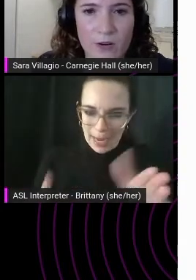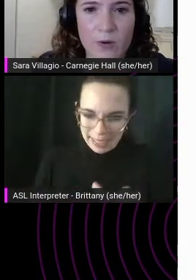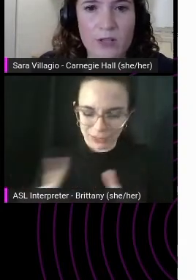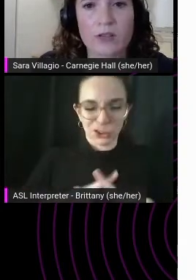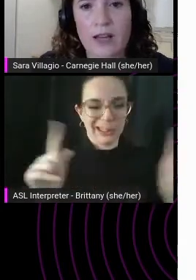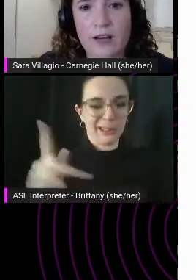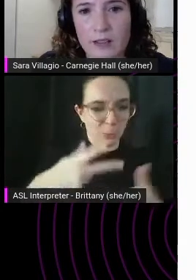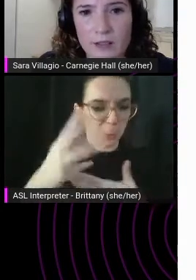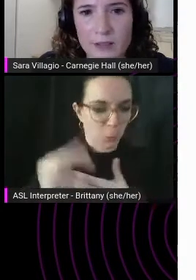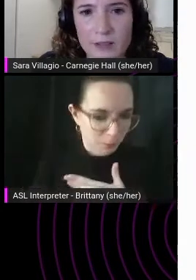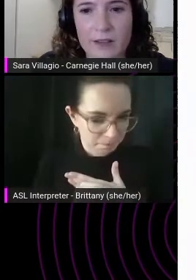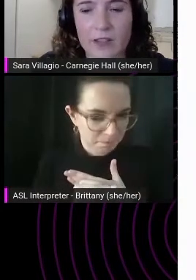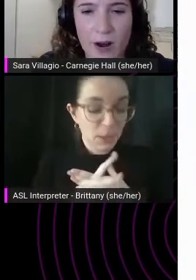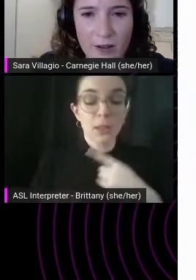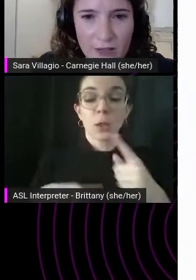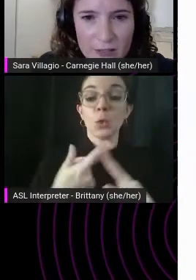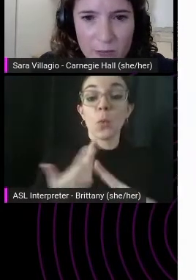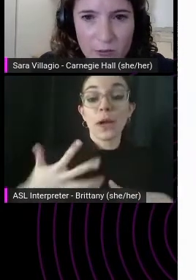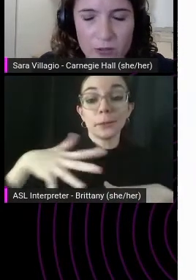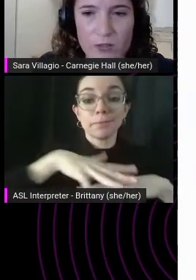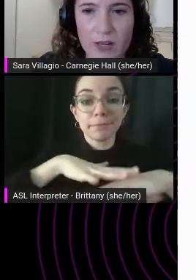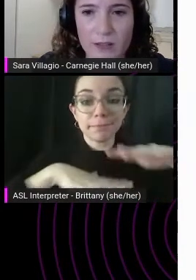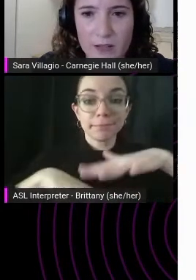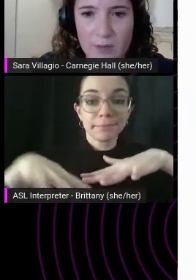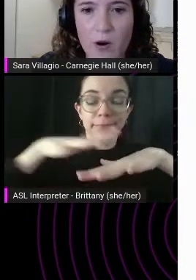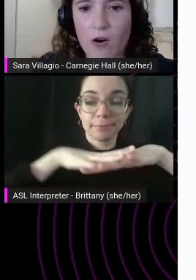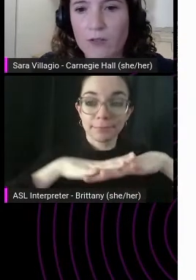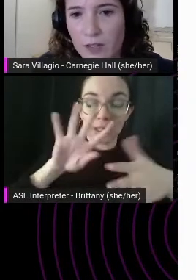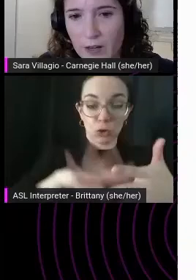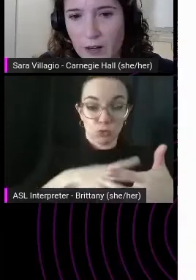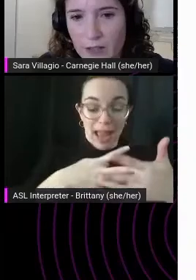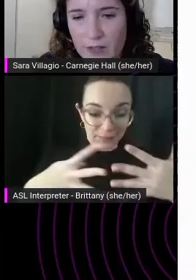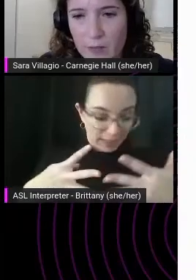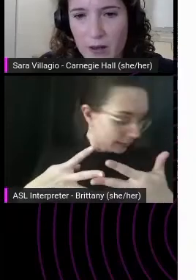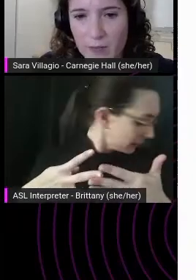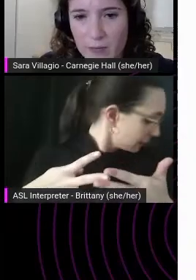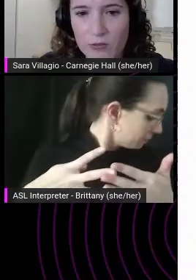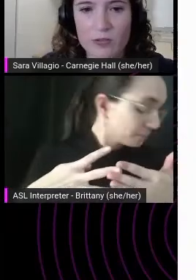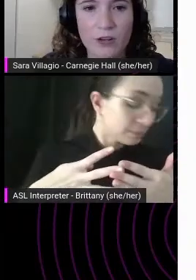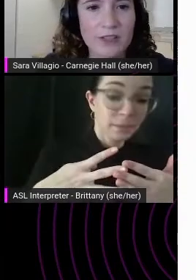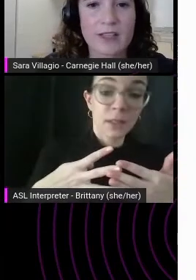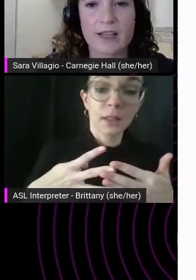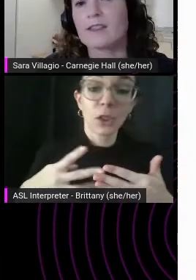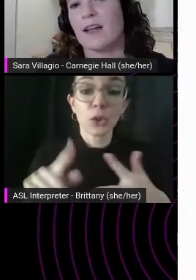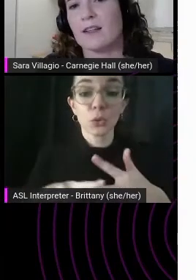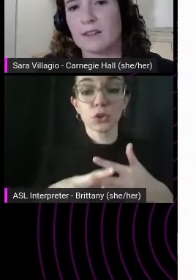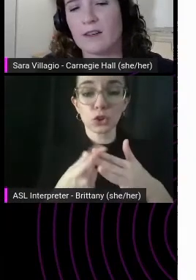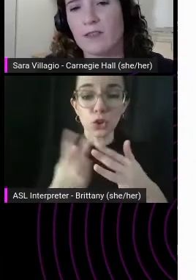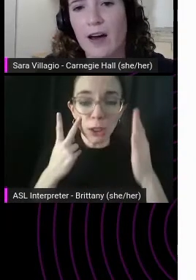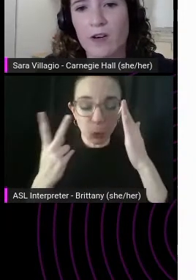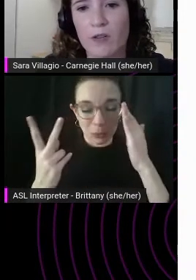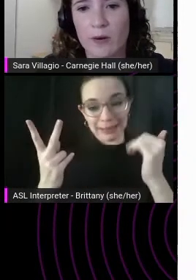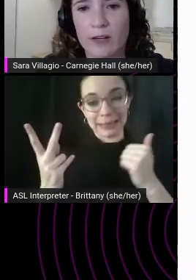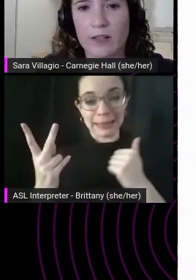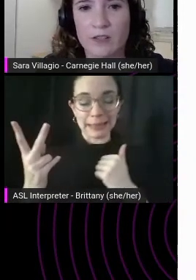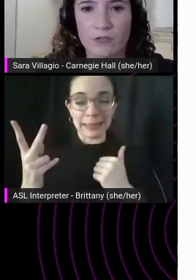So, when you layer the graphics that we were using at the time over that audience map, you start to get a sense of how the brand had